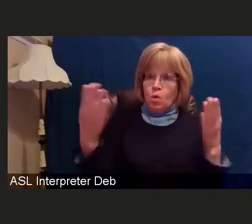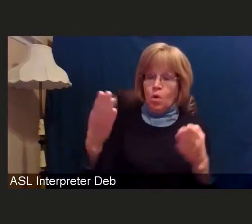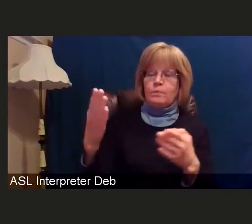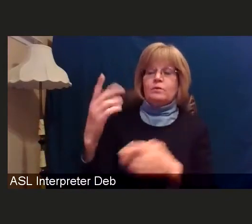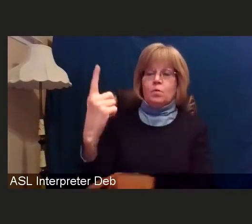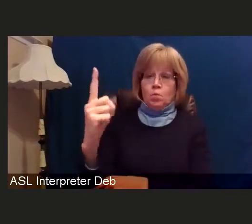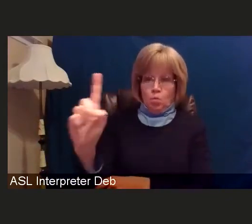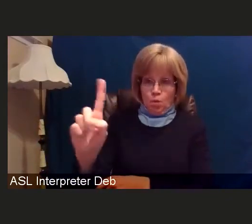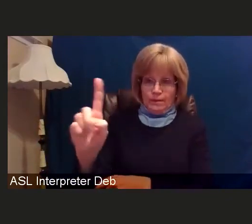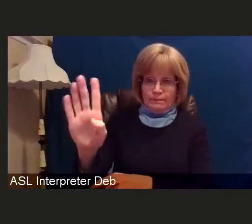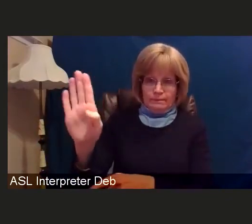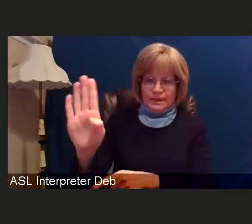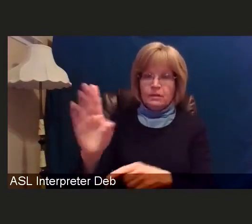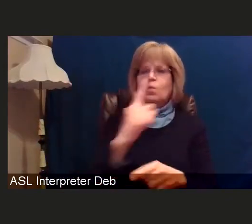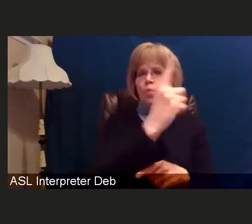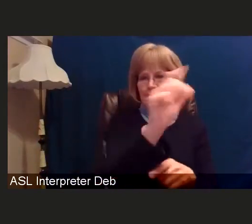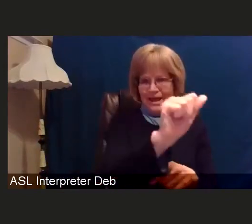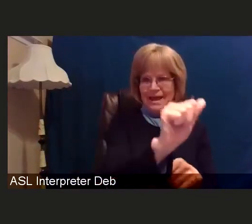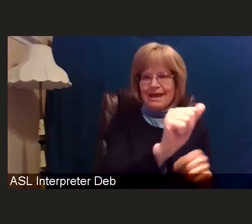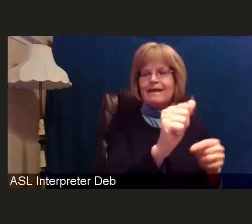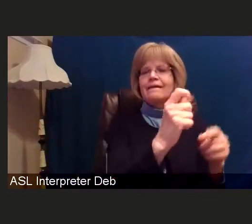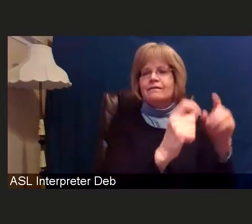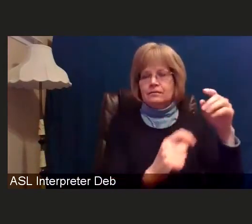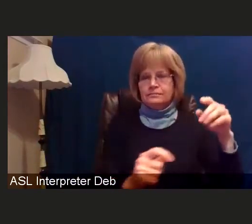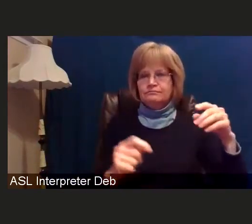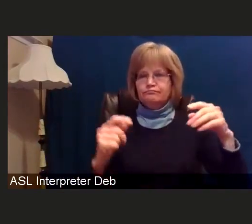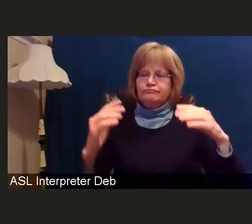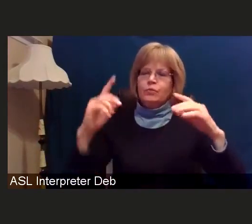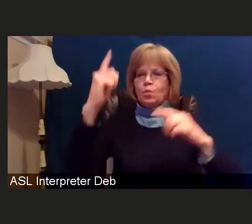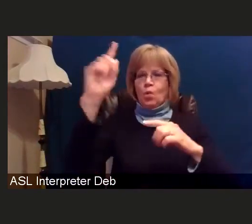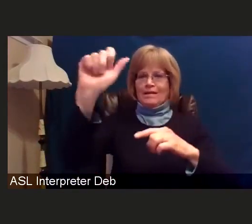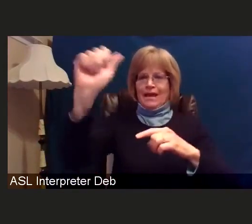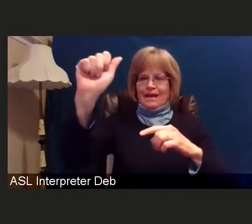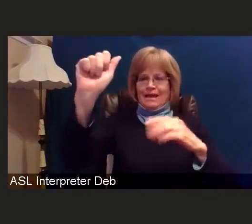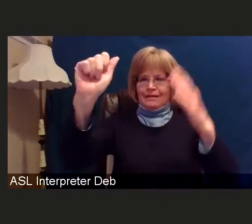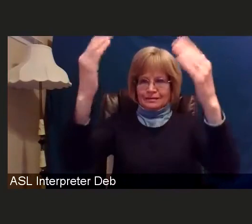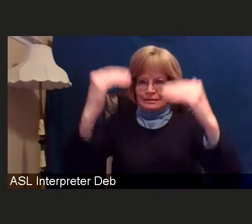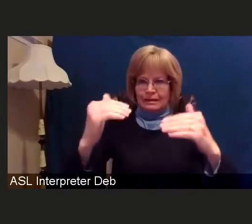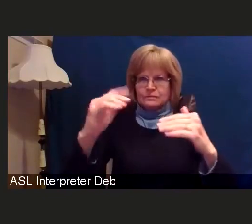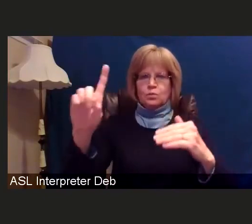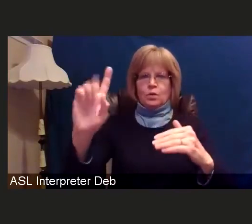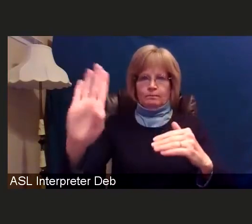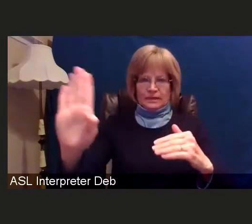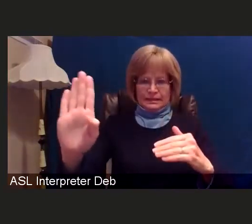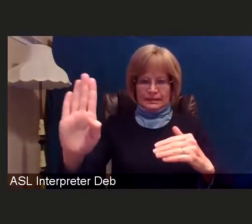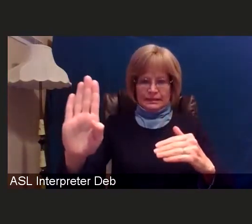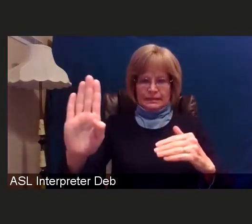so we have 1A at the top, and 1B as next, when that happened, that opened up to about